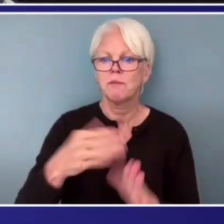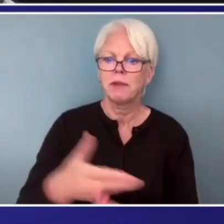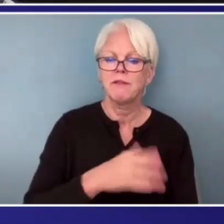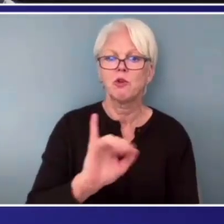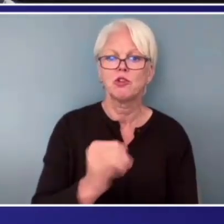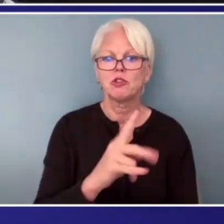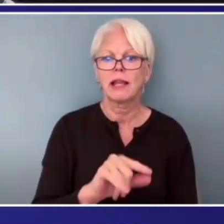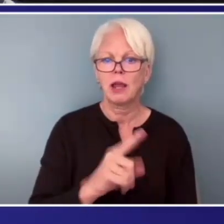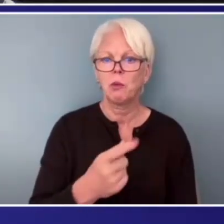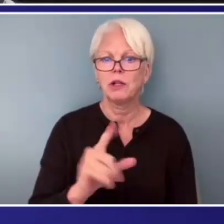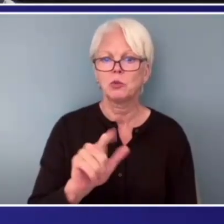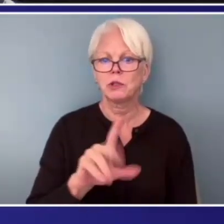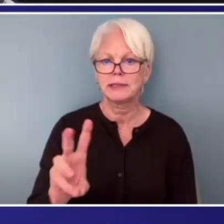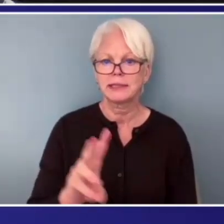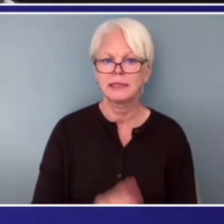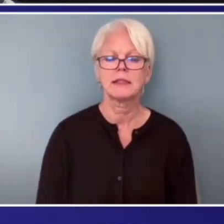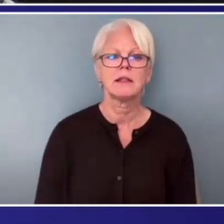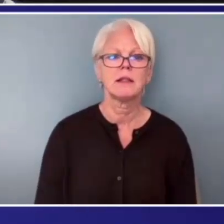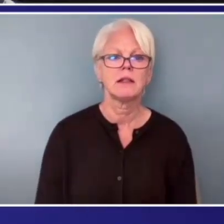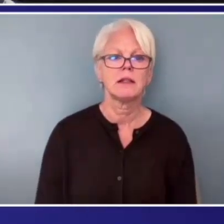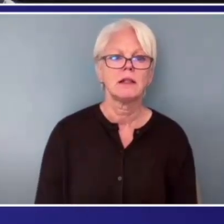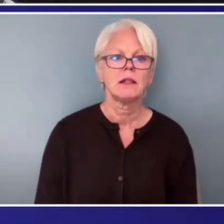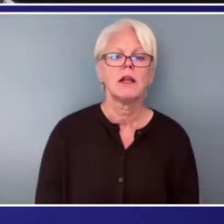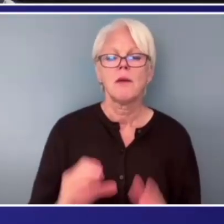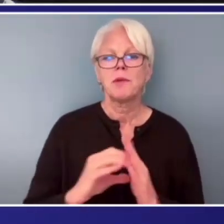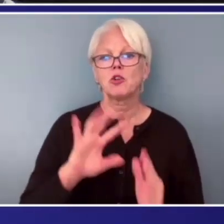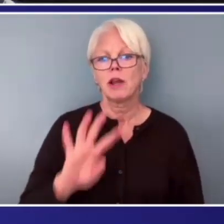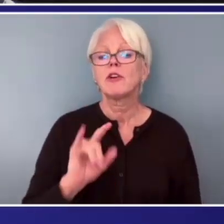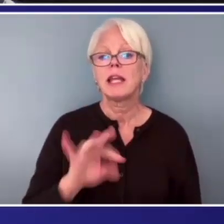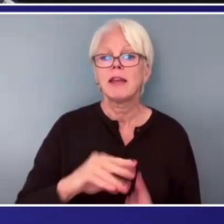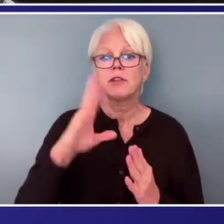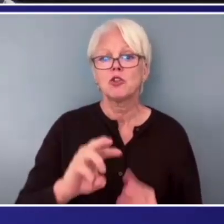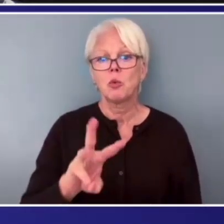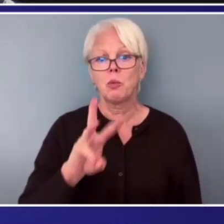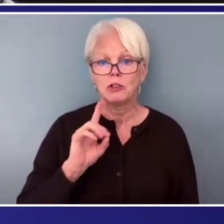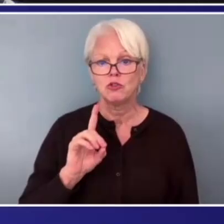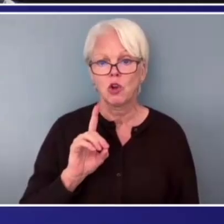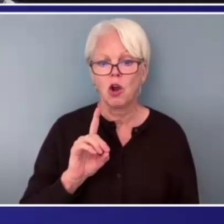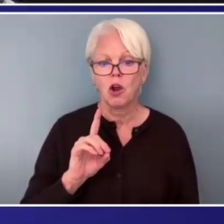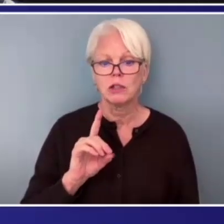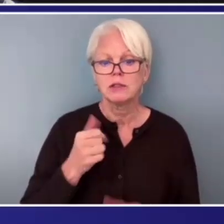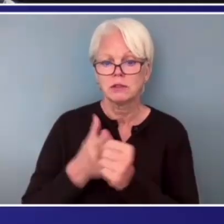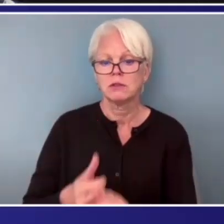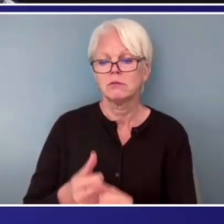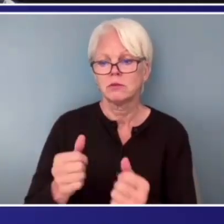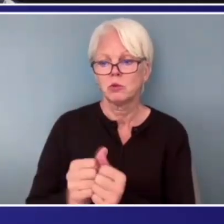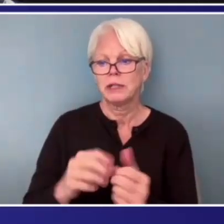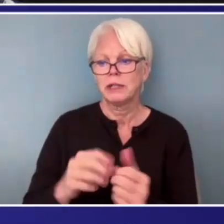2026. Paragraph (4), if the student withdraws in accordance with Section 668.22